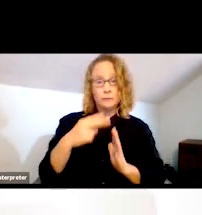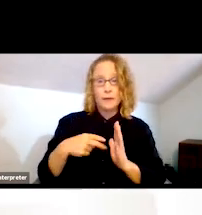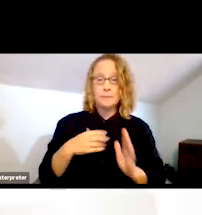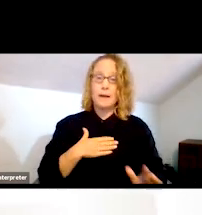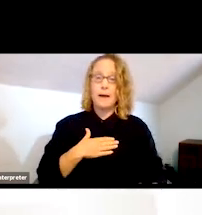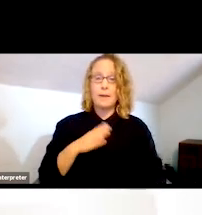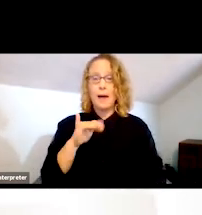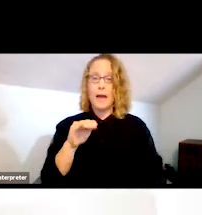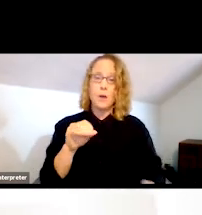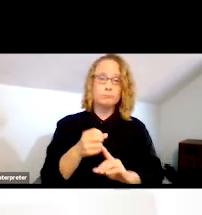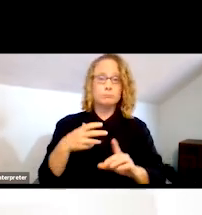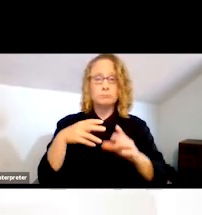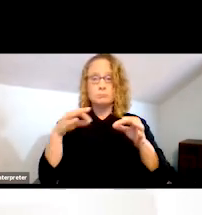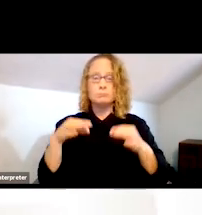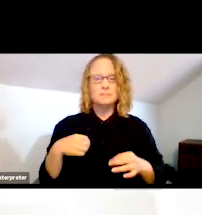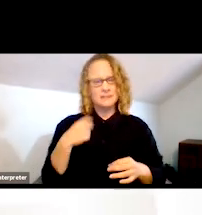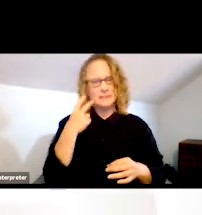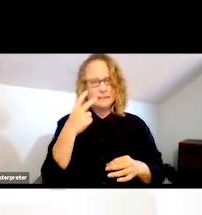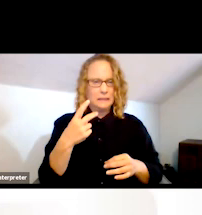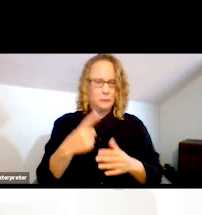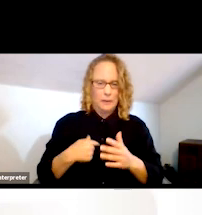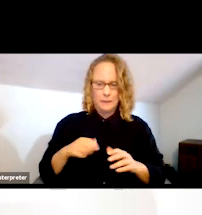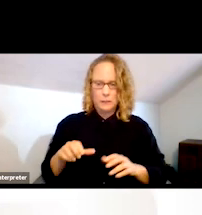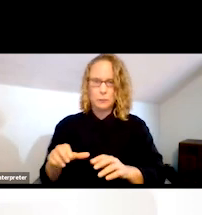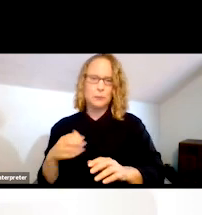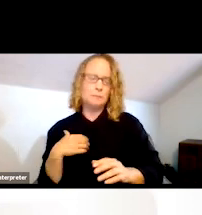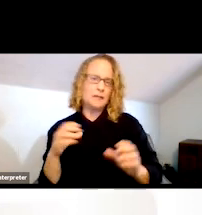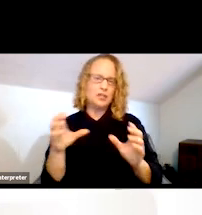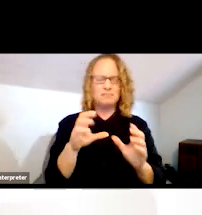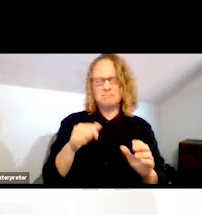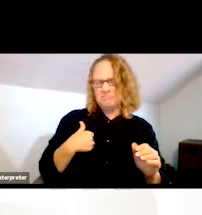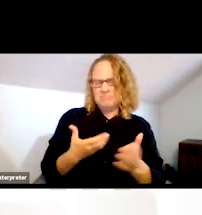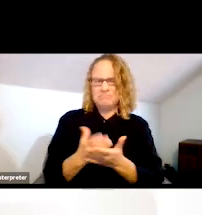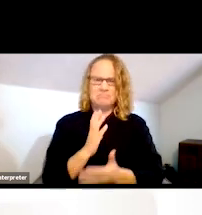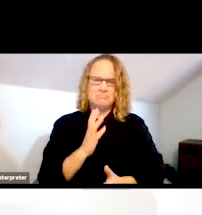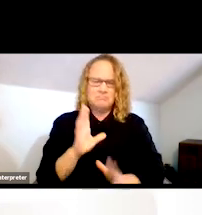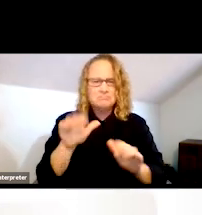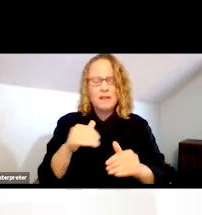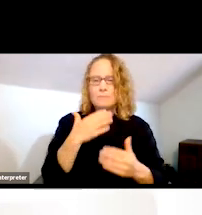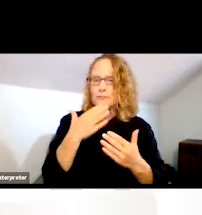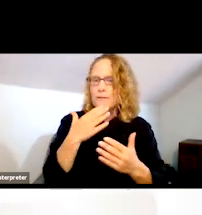First of all, I'd like to take the opportunity to just thank you guys for letting me be a part of this. I'm very excited about anything